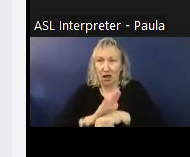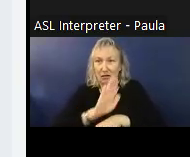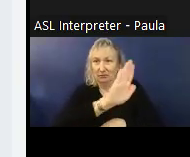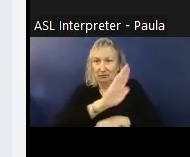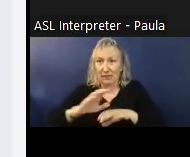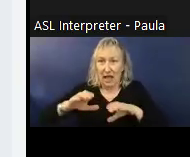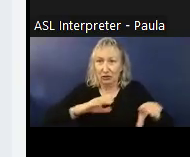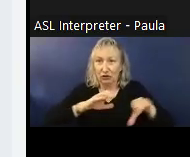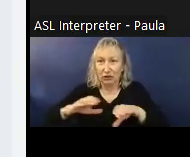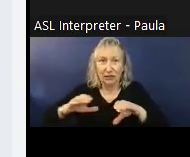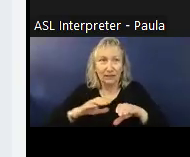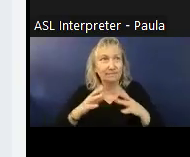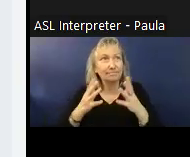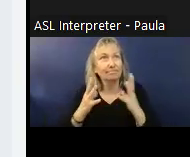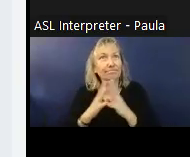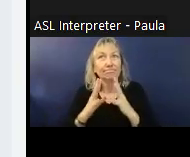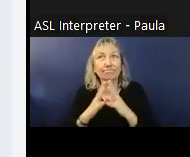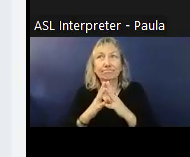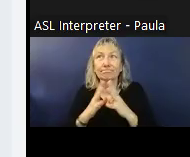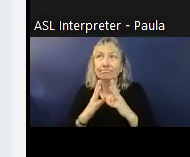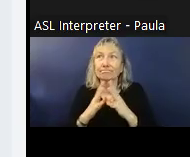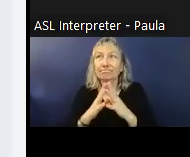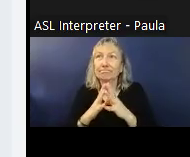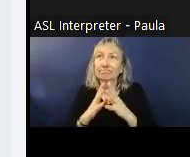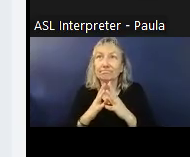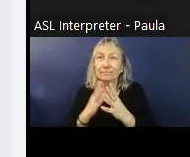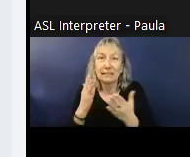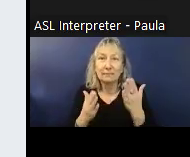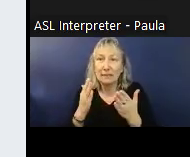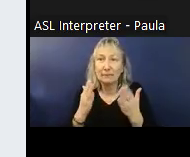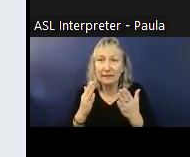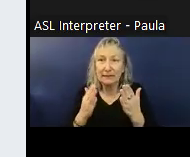So in other words, it may not be anything that's going to